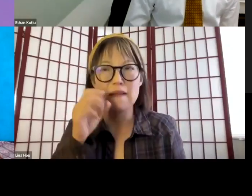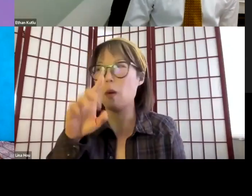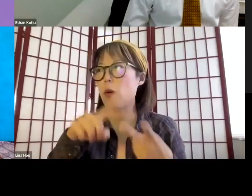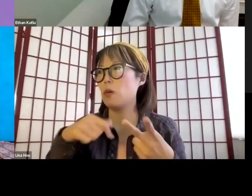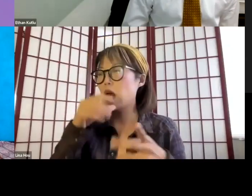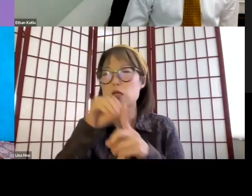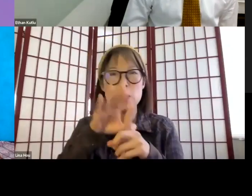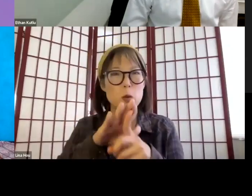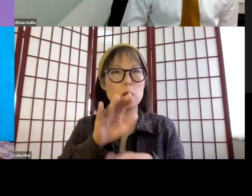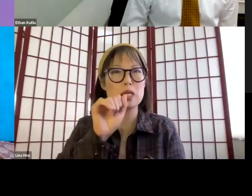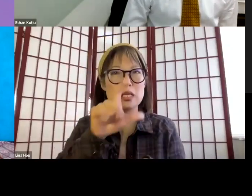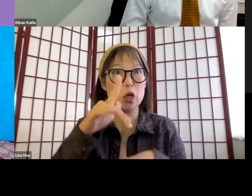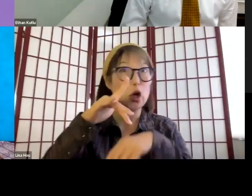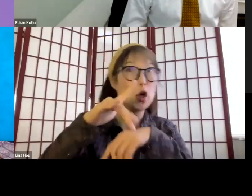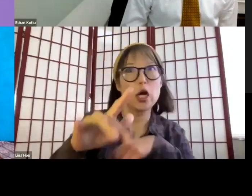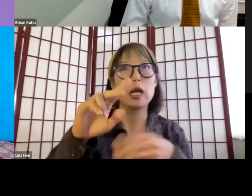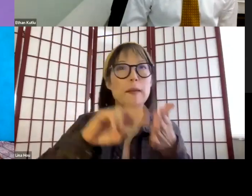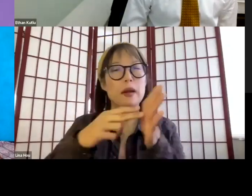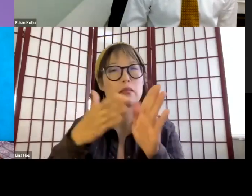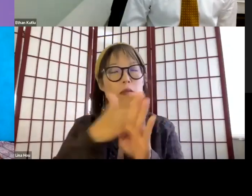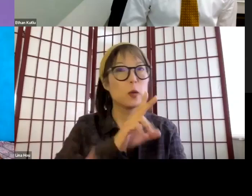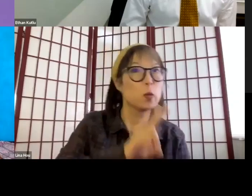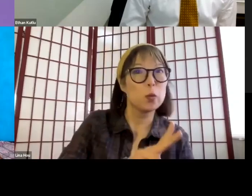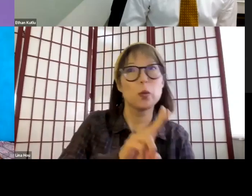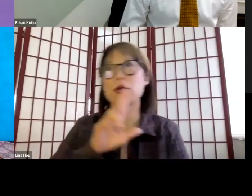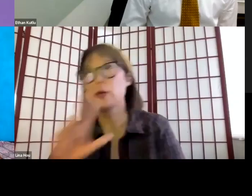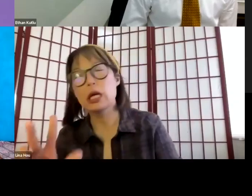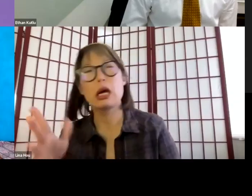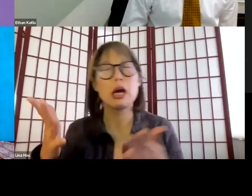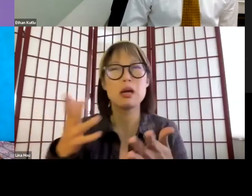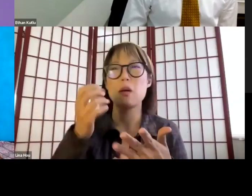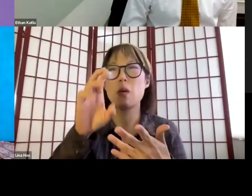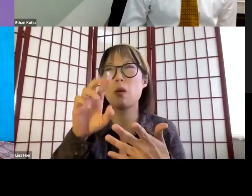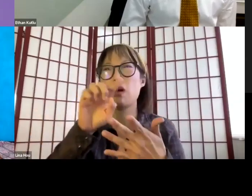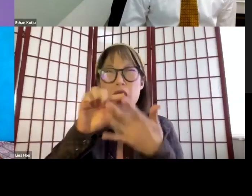My parents are not deaf. I wasn't exposed to ASL early enough before the age of 2 or 3.